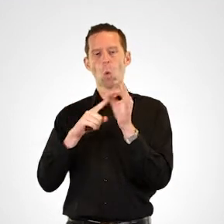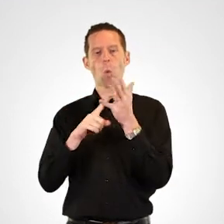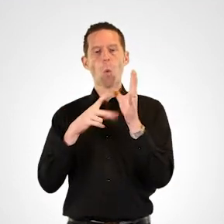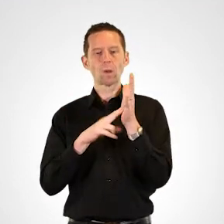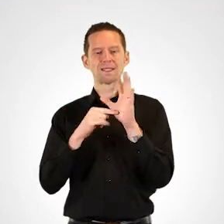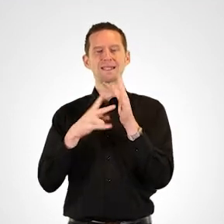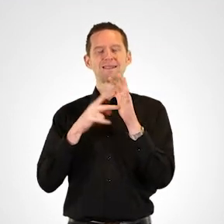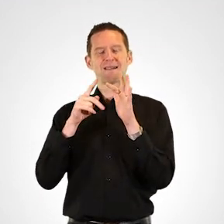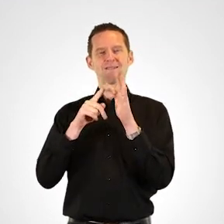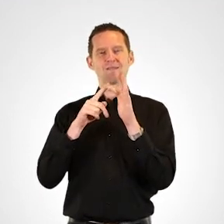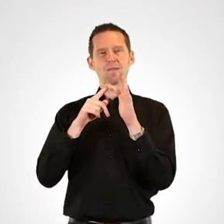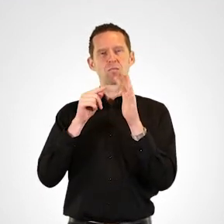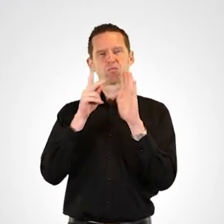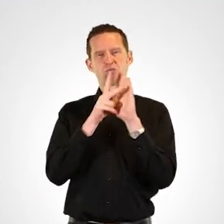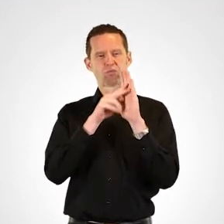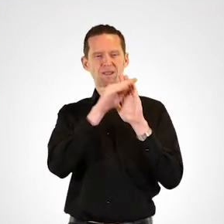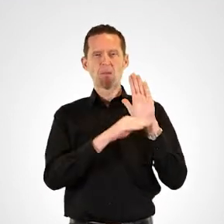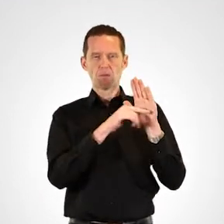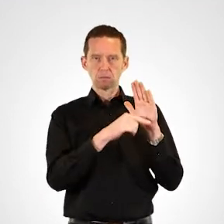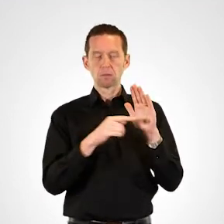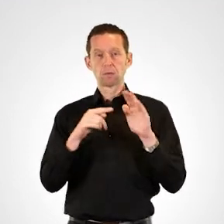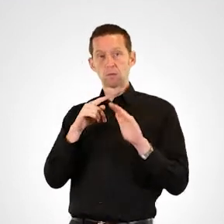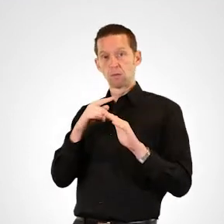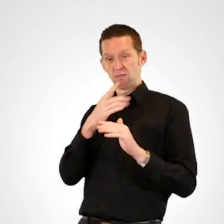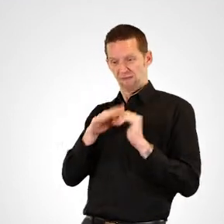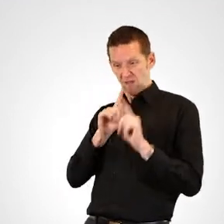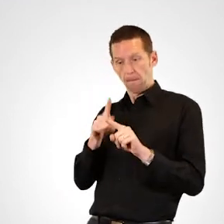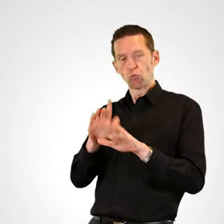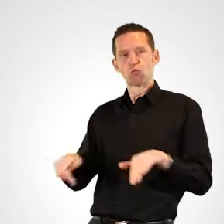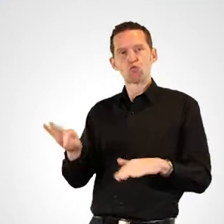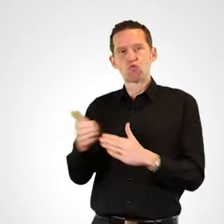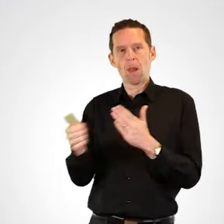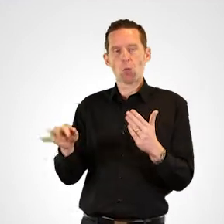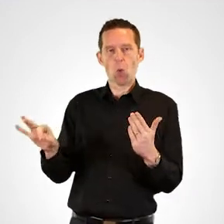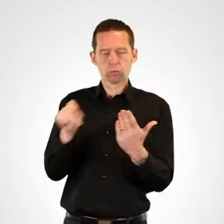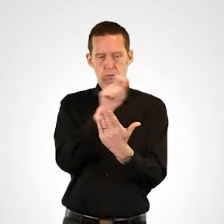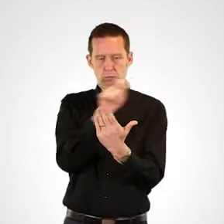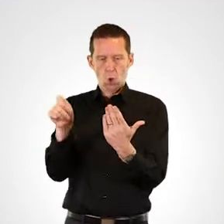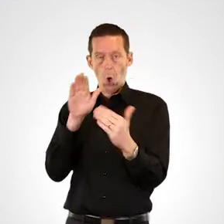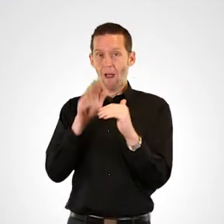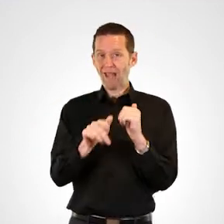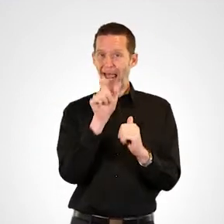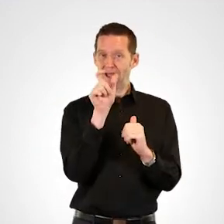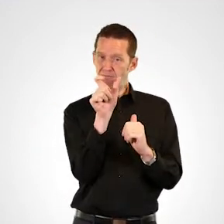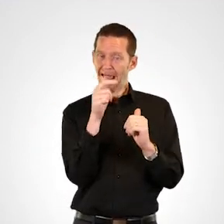So no-one tells them this, but the children will typically not write a string of letters that's more than eight letters.